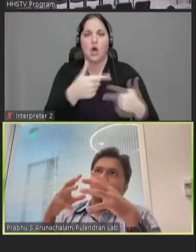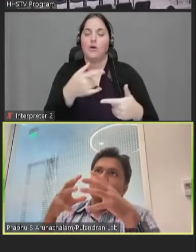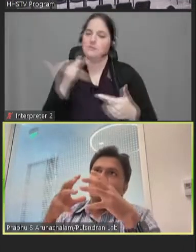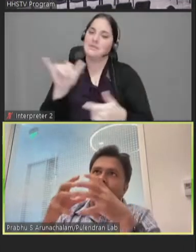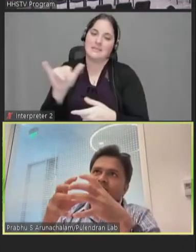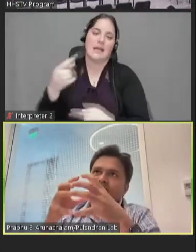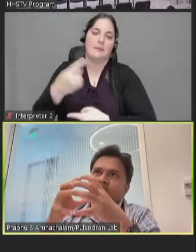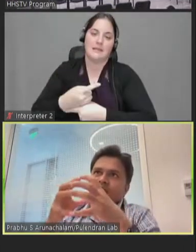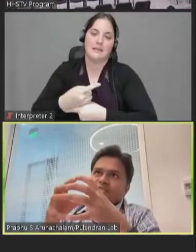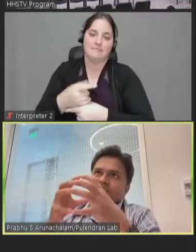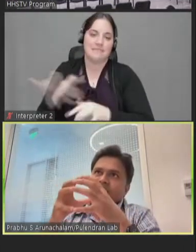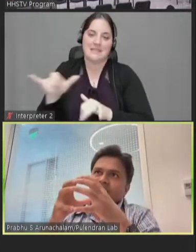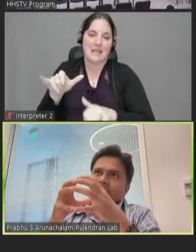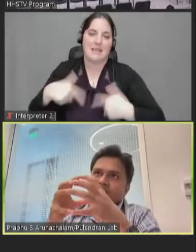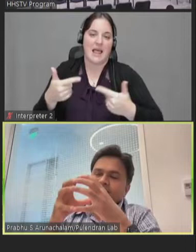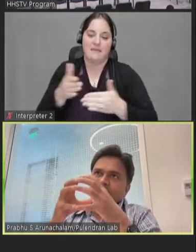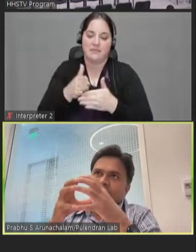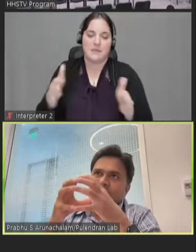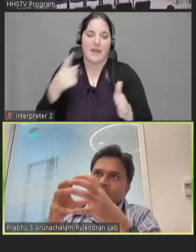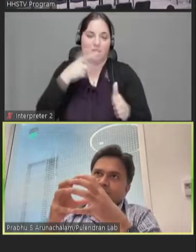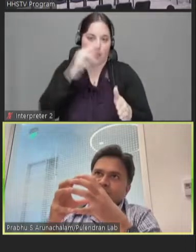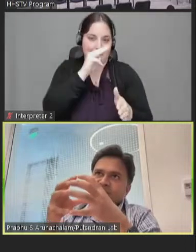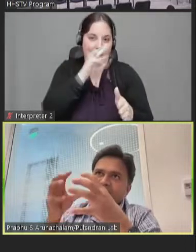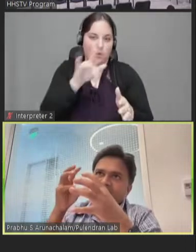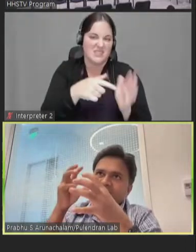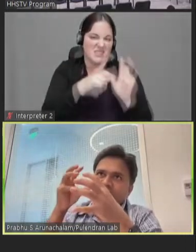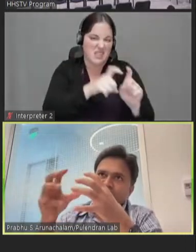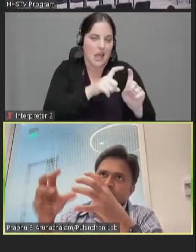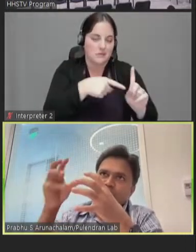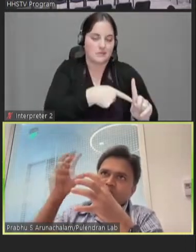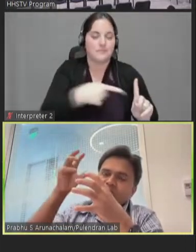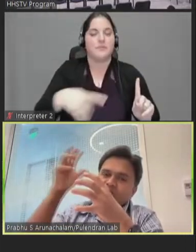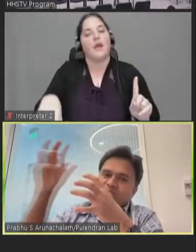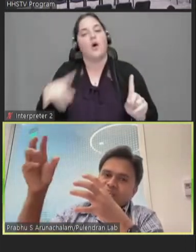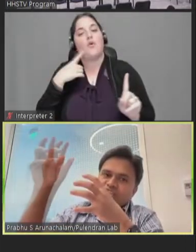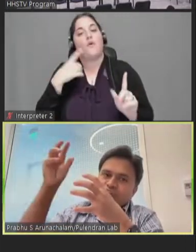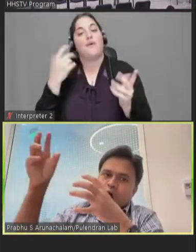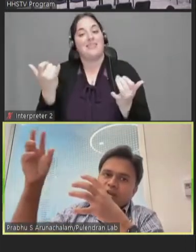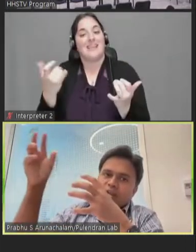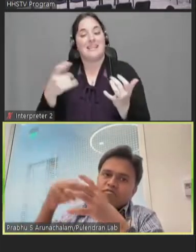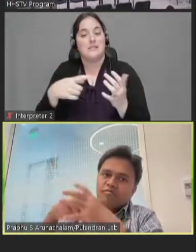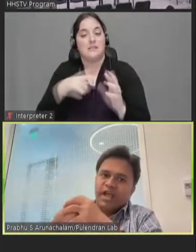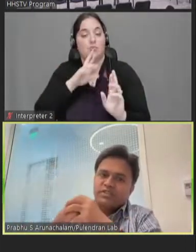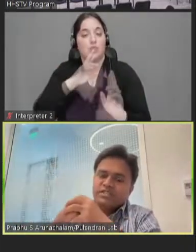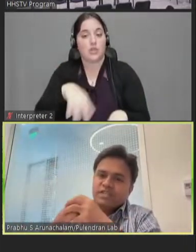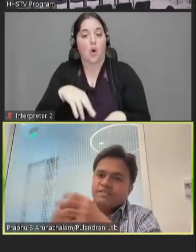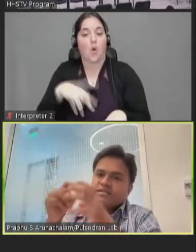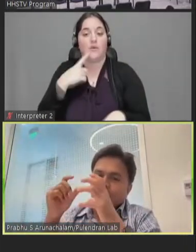So, what this tells us is that adjuvants that induce such long-lived plasma cells